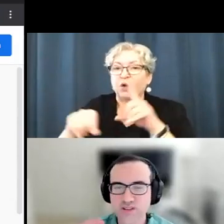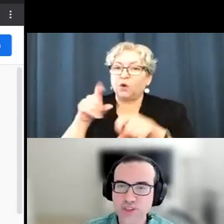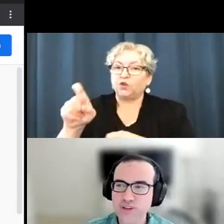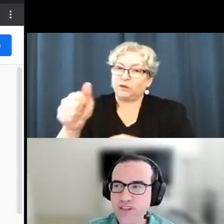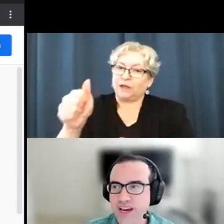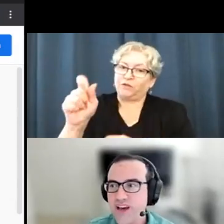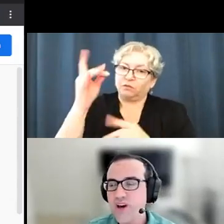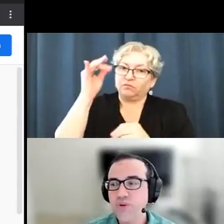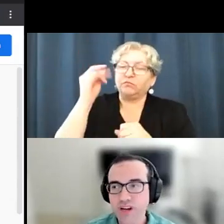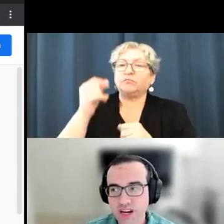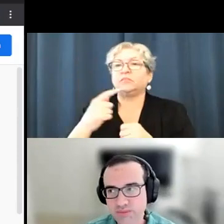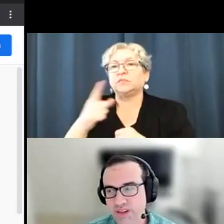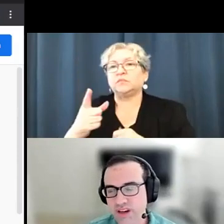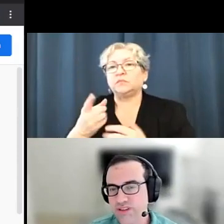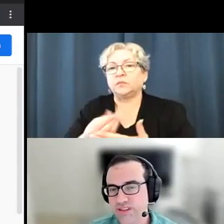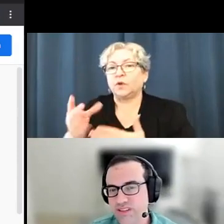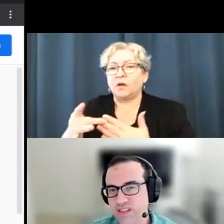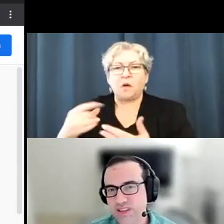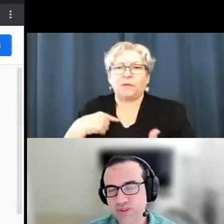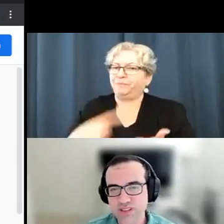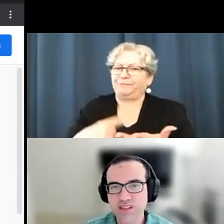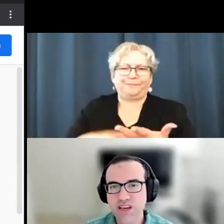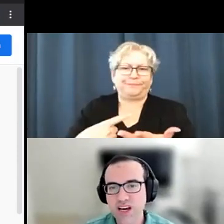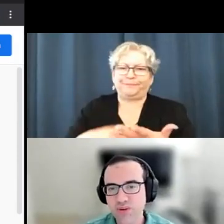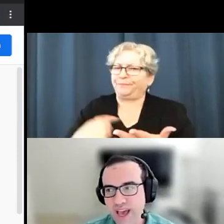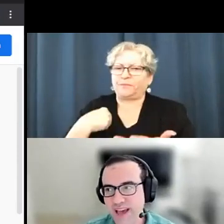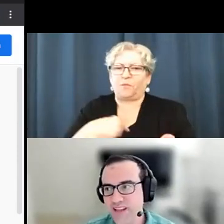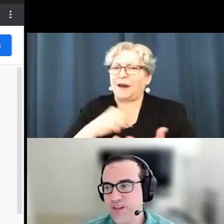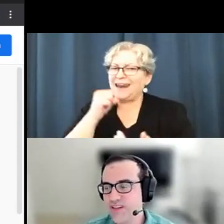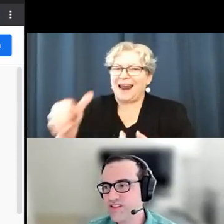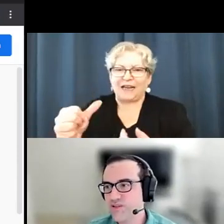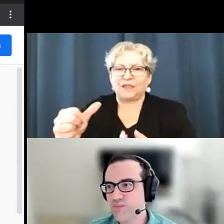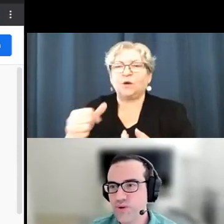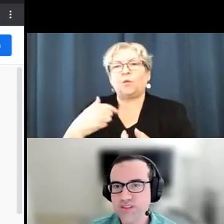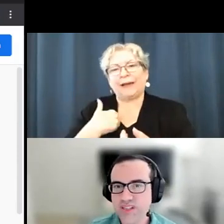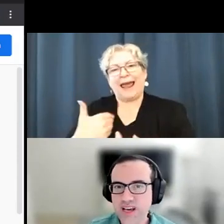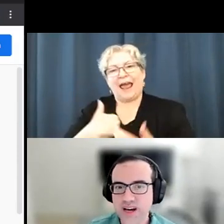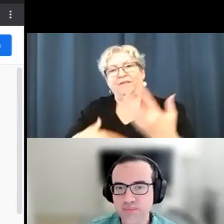So, the procurement guide, we're not gonna be covering. This is something that we added because it's so important,